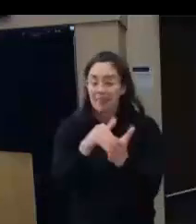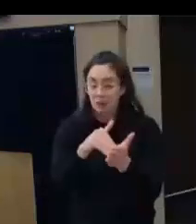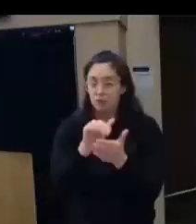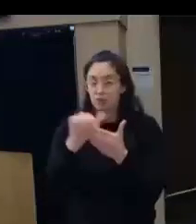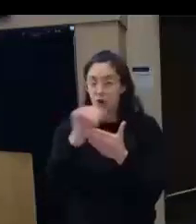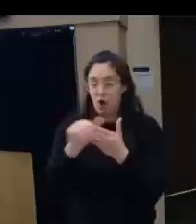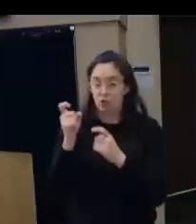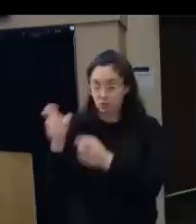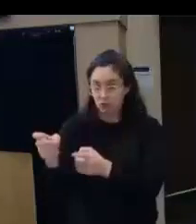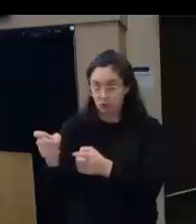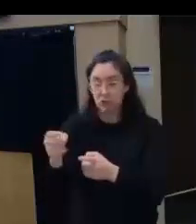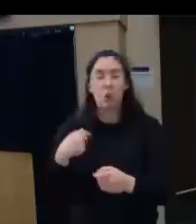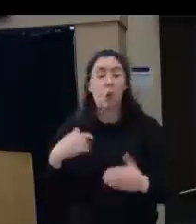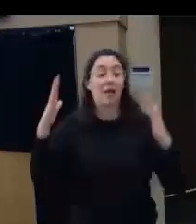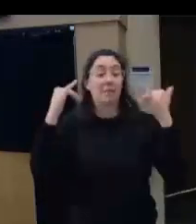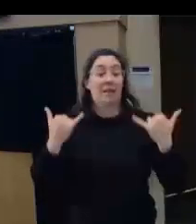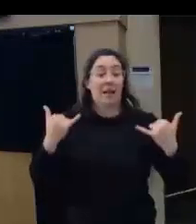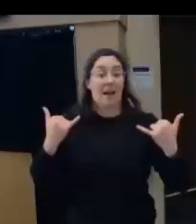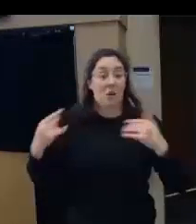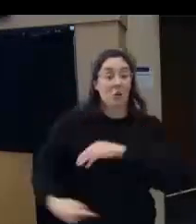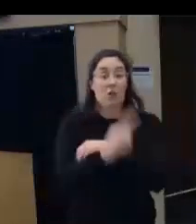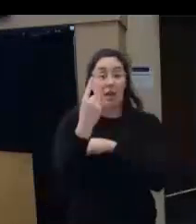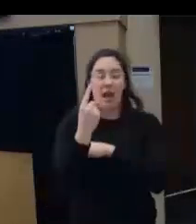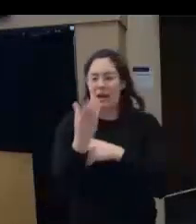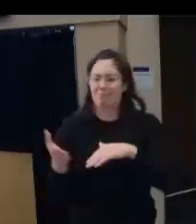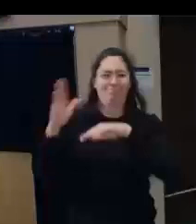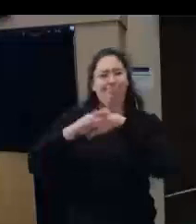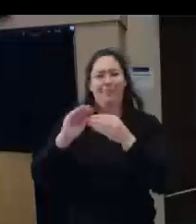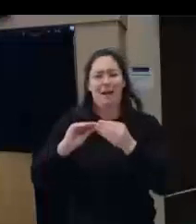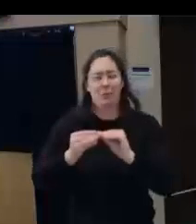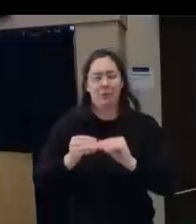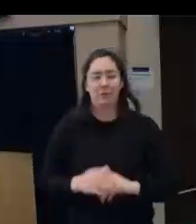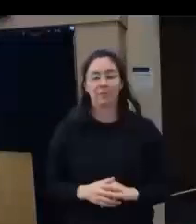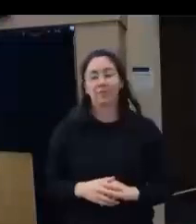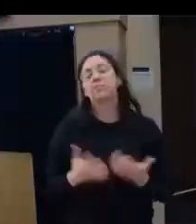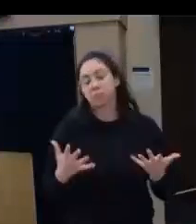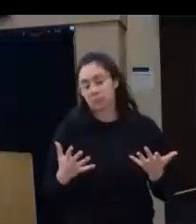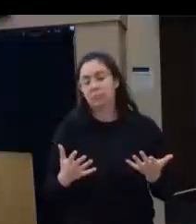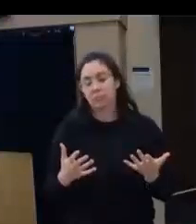expect that that number would be even greater now and they accounted for obviously 10% of admissions